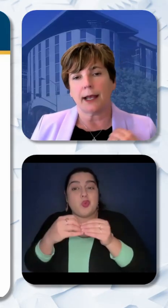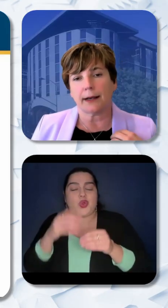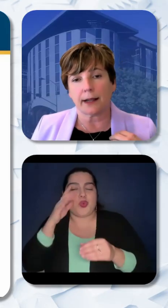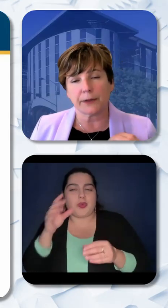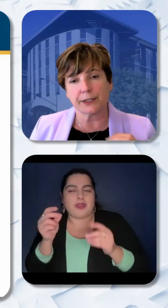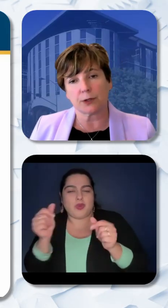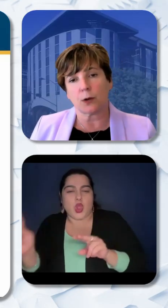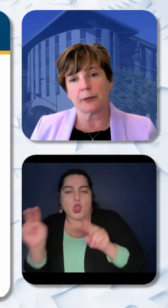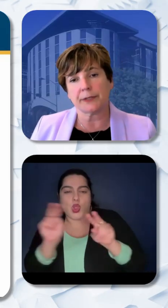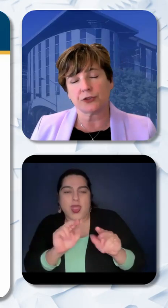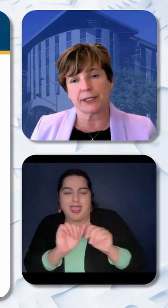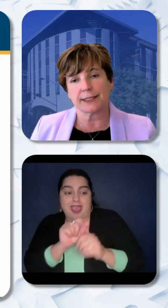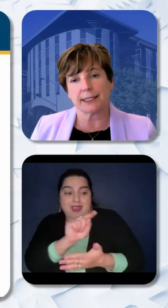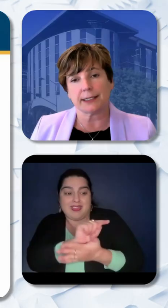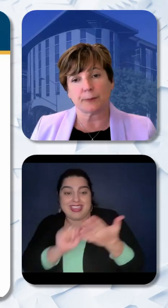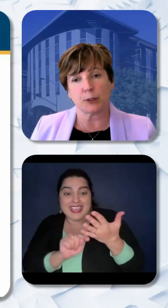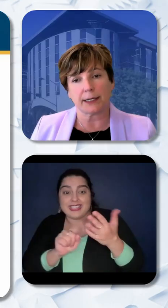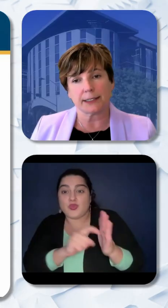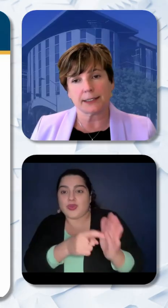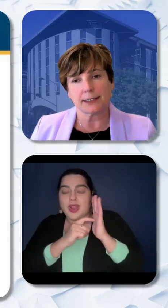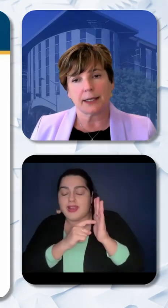at how these requirements translate into practice,